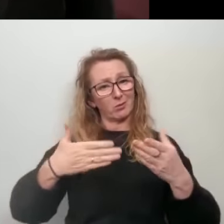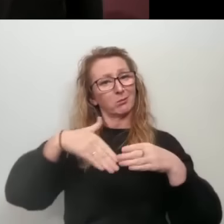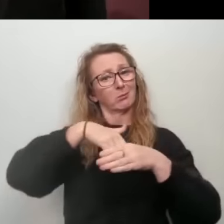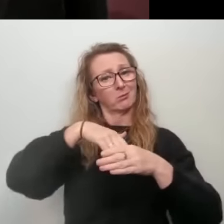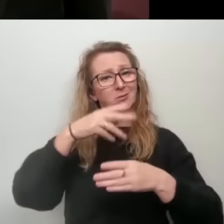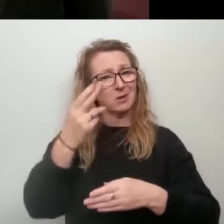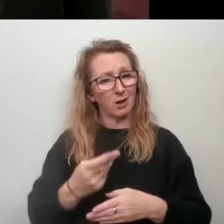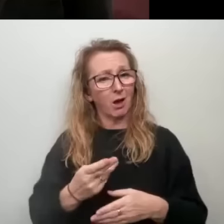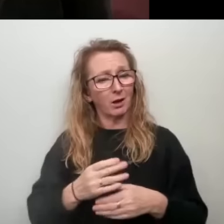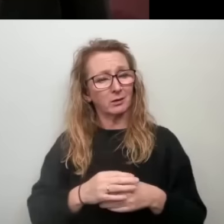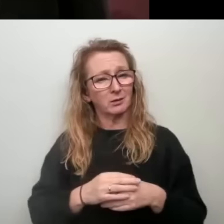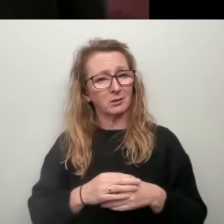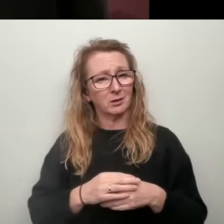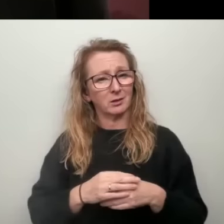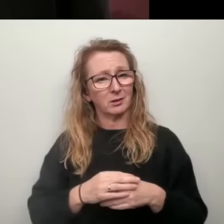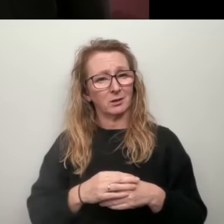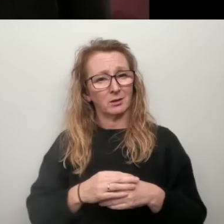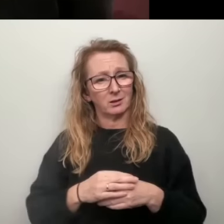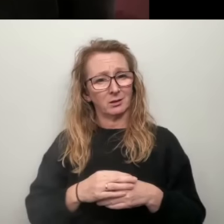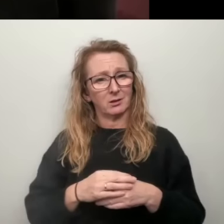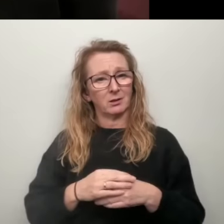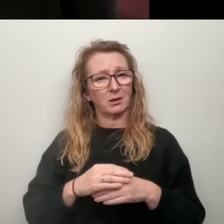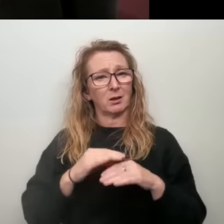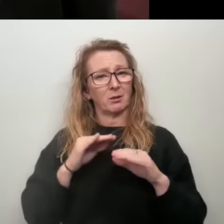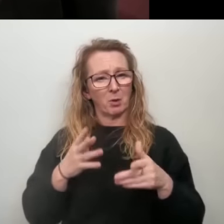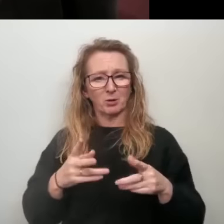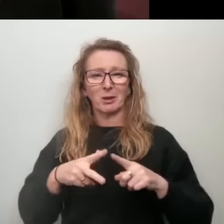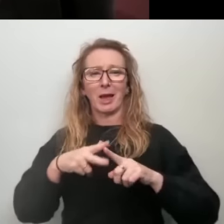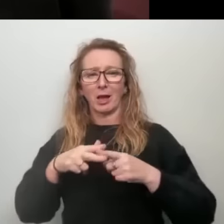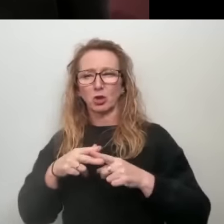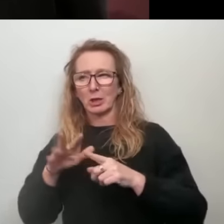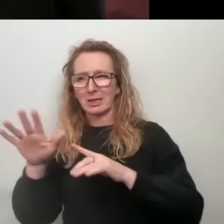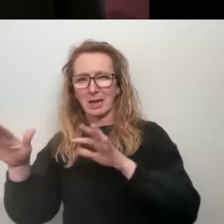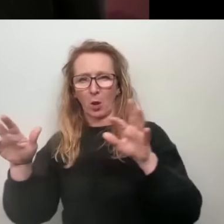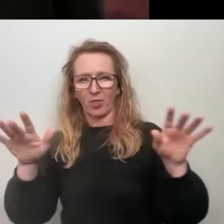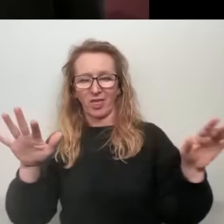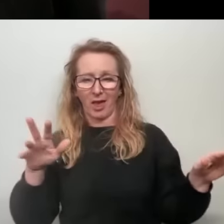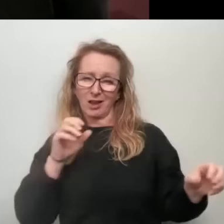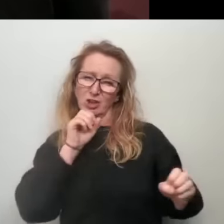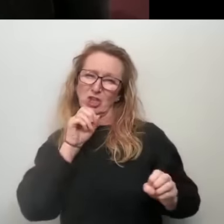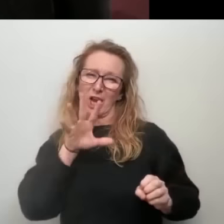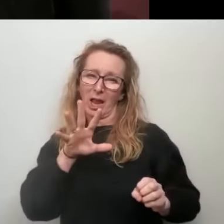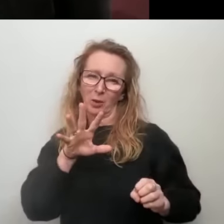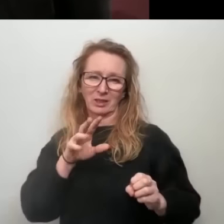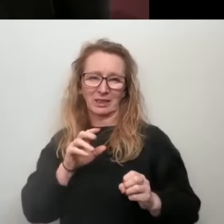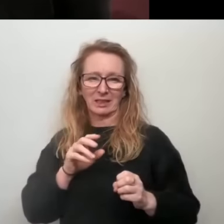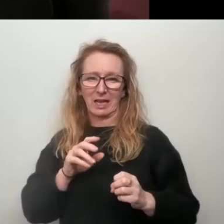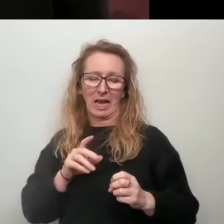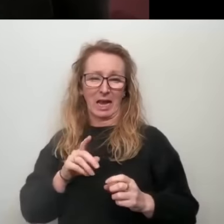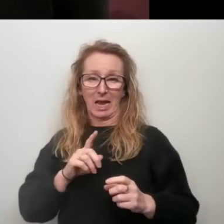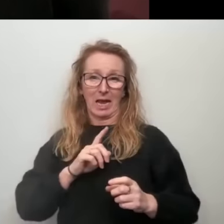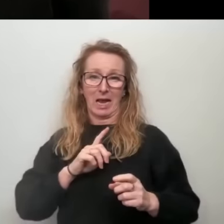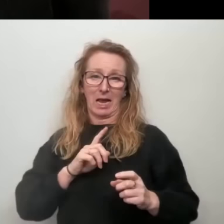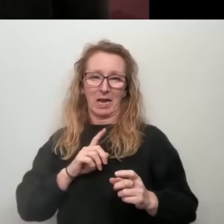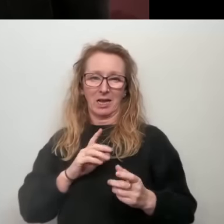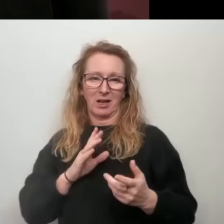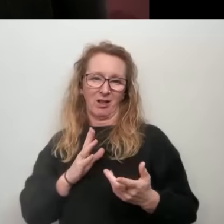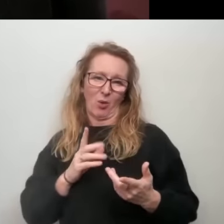Now there must be, and I'm sure there'll be engineers out there shouting at the screen right now, why it's optimal to have that,